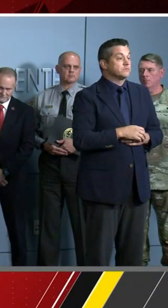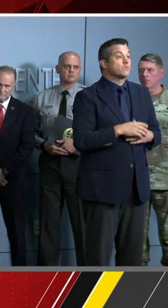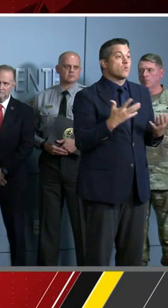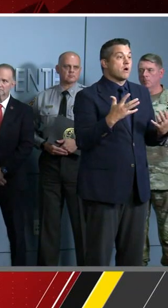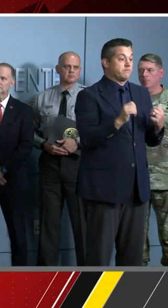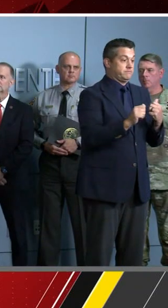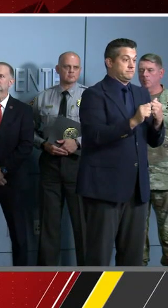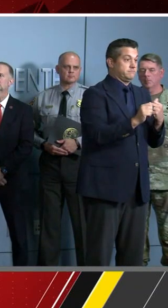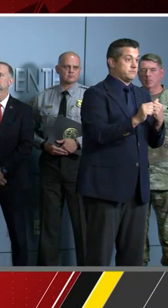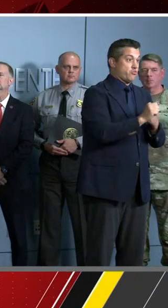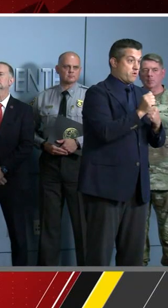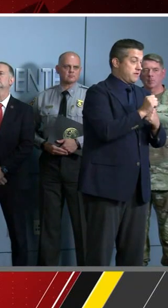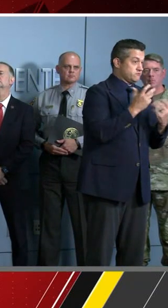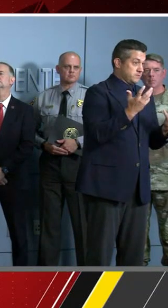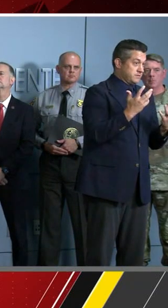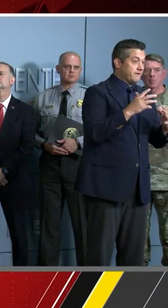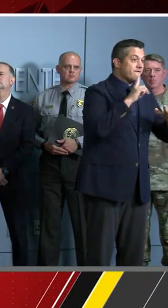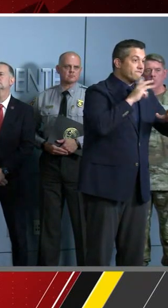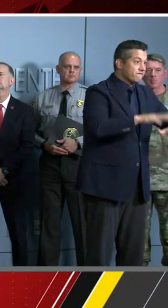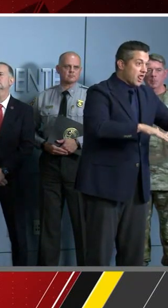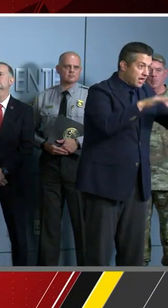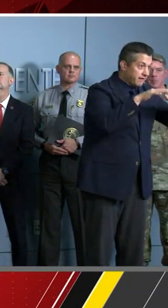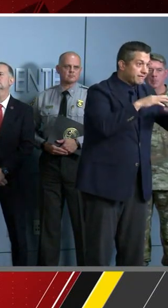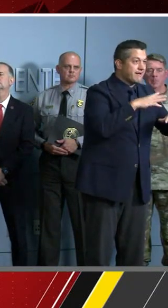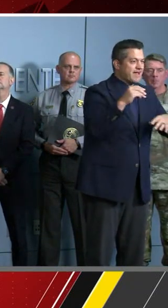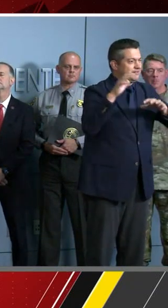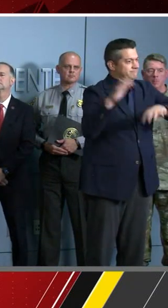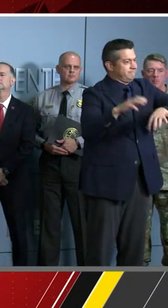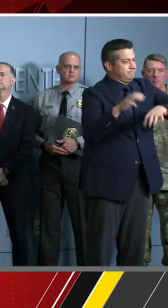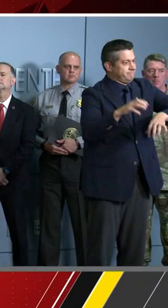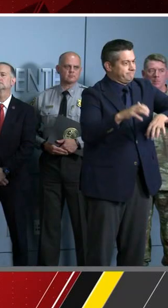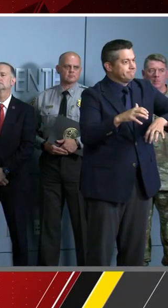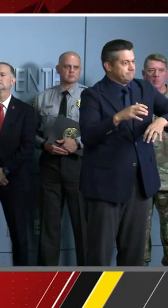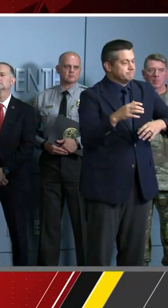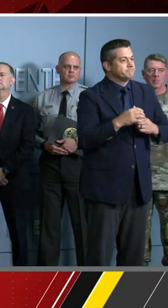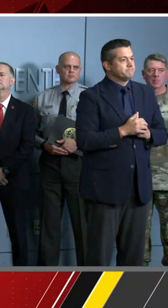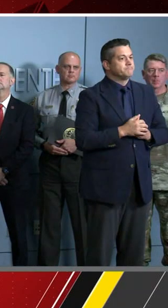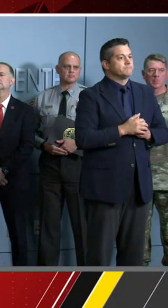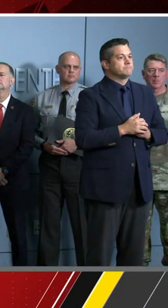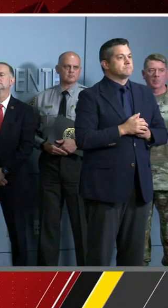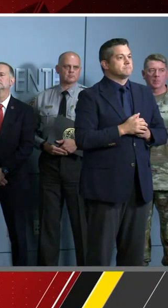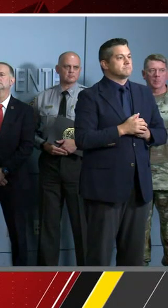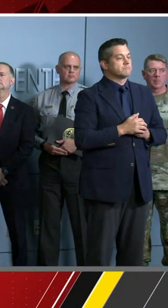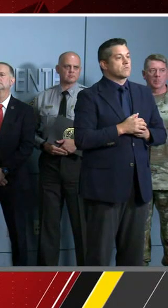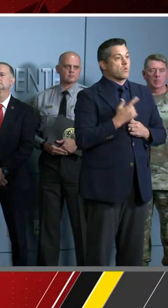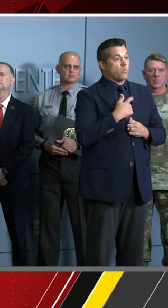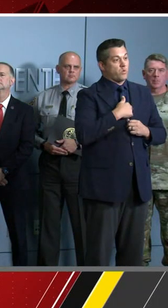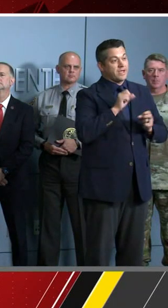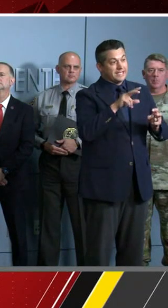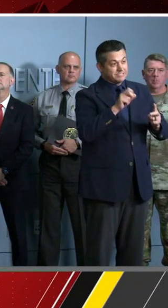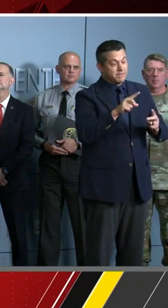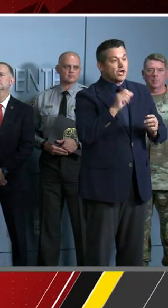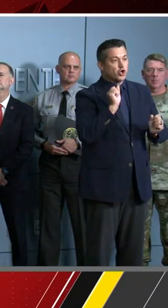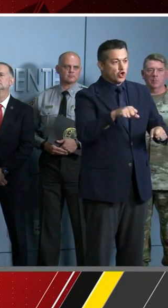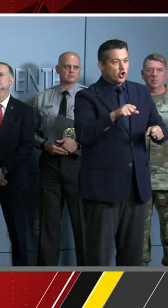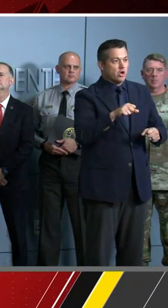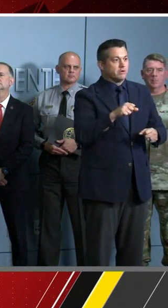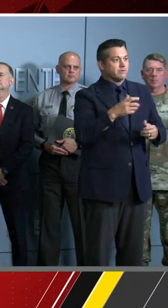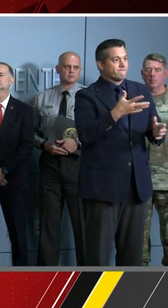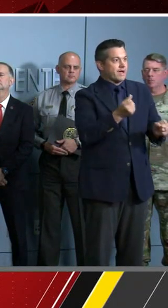approaches the southeastern corner of North Carolina, we